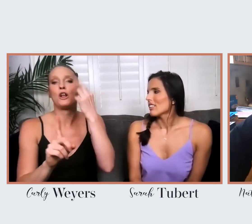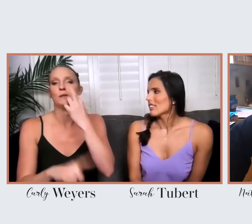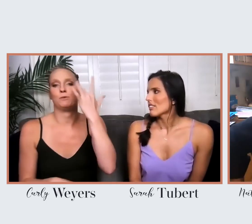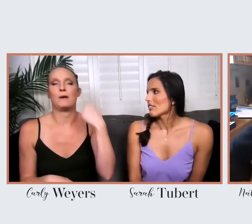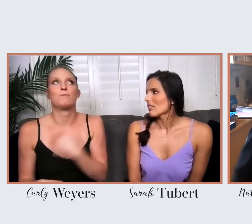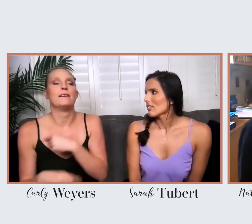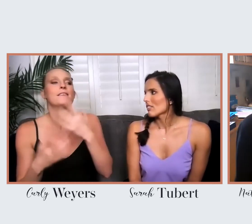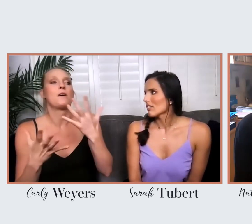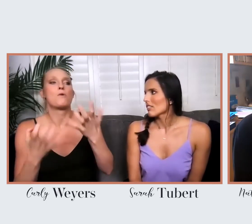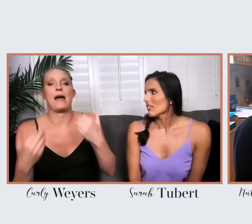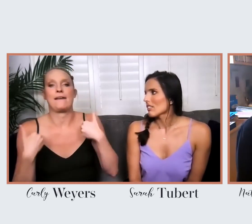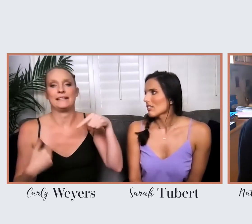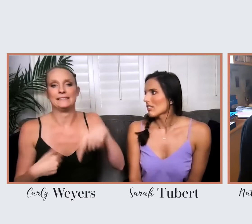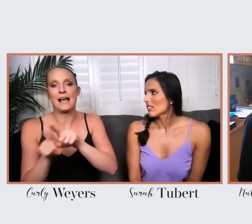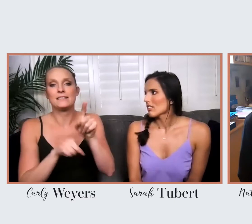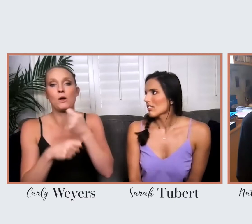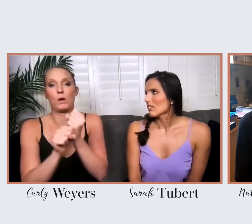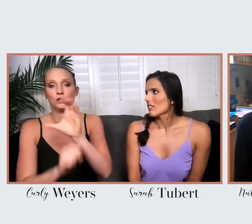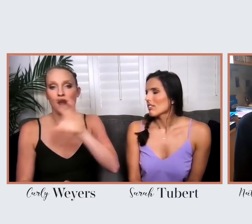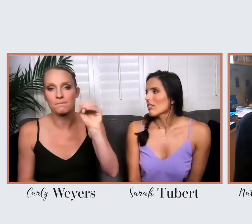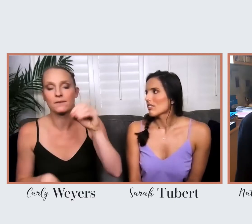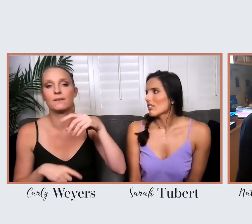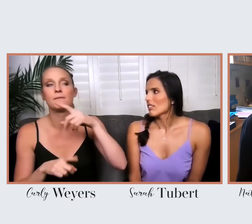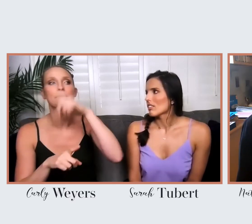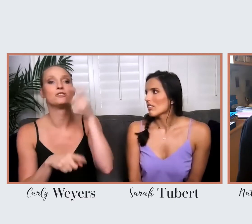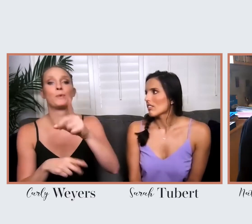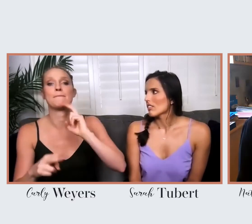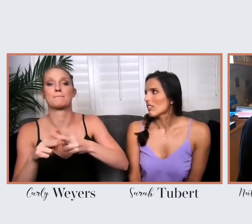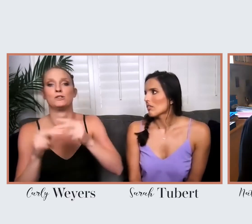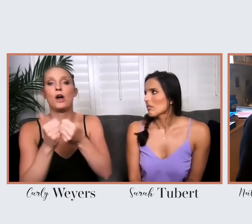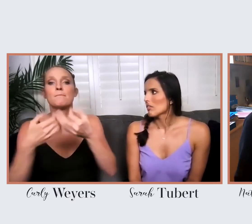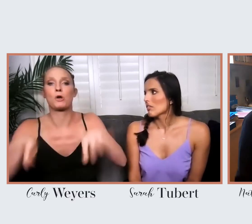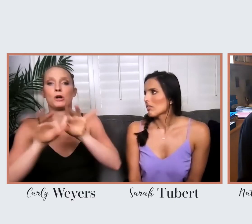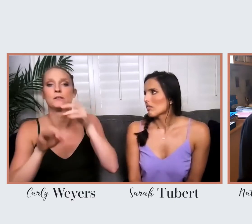Also, another reason why we wanted to have this as a production company is because you mentioned how important it is